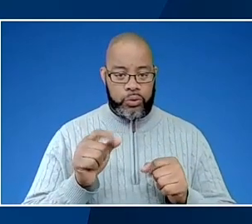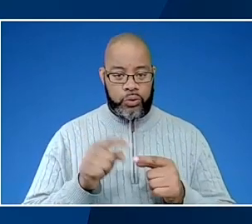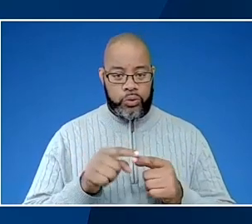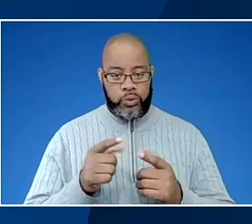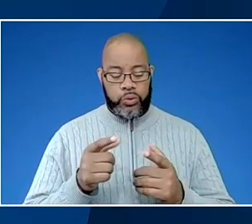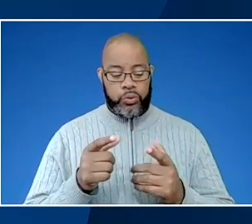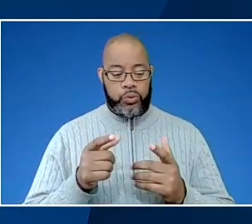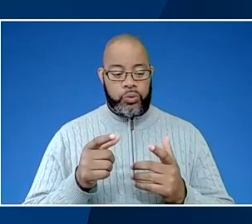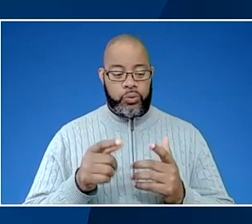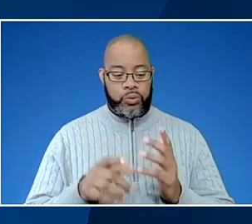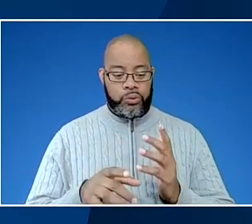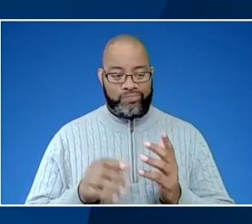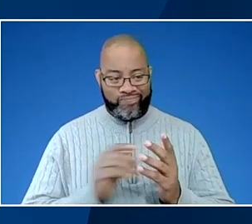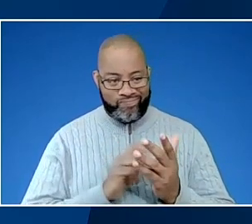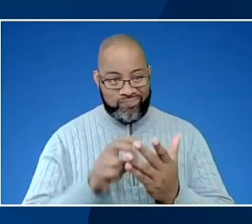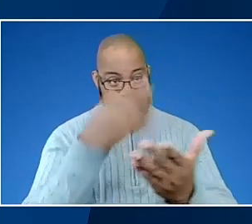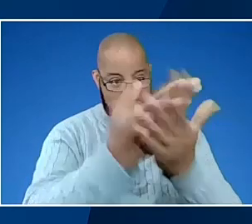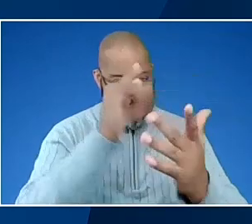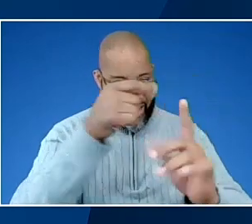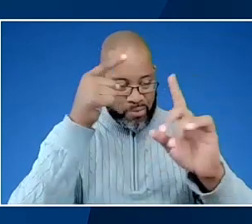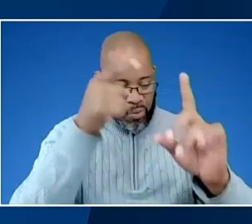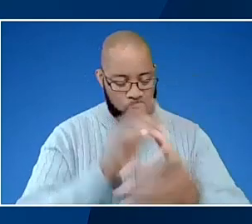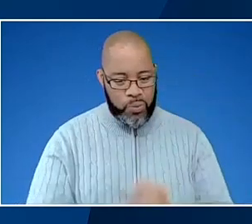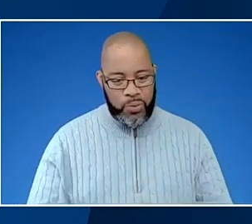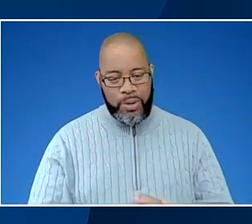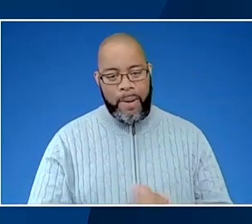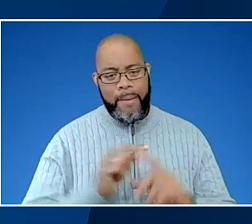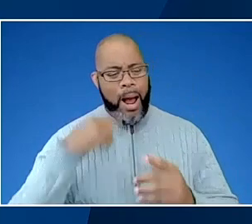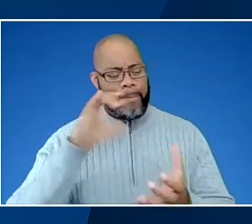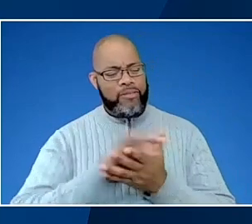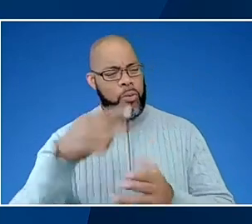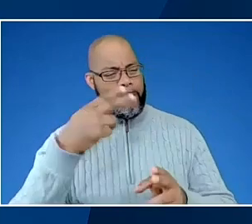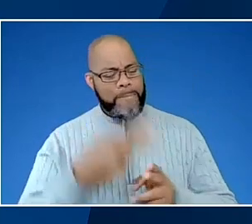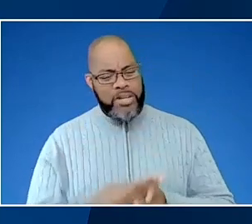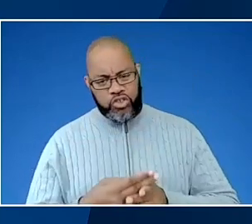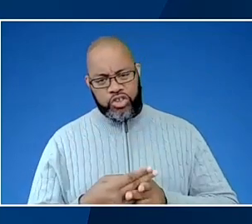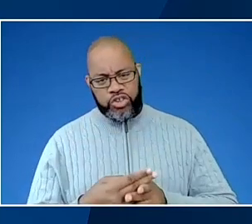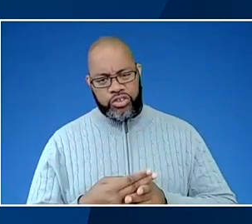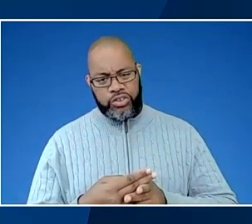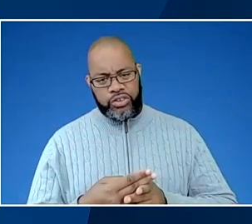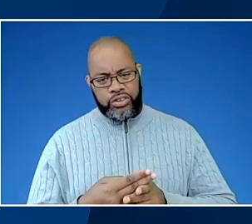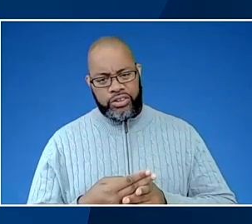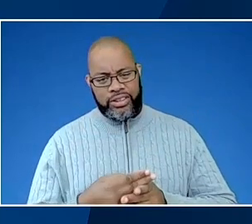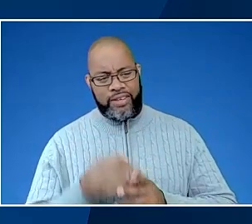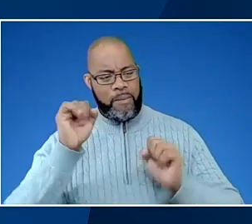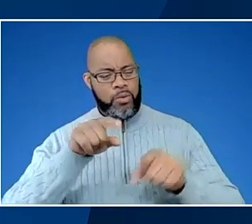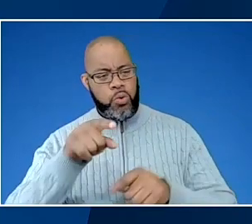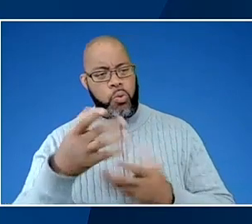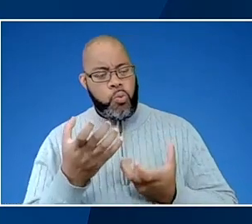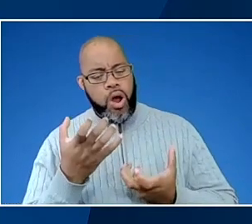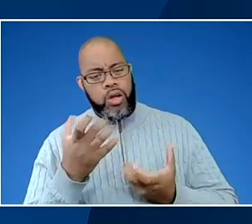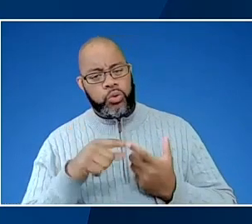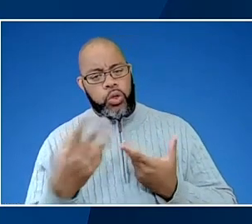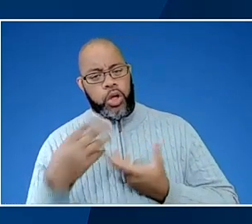your way there. But I believe I heard you mention that, if possible, you would like to include Pell Grant.